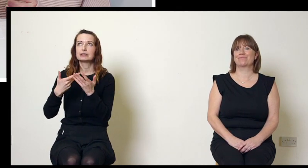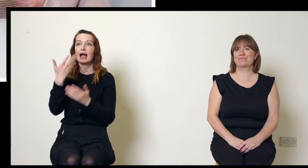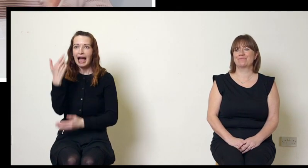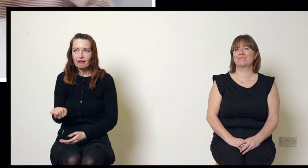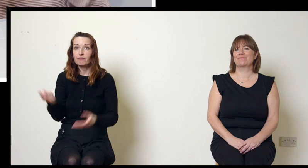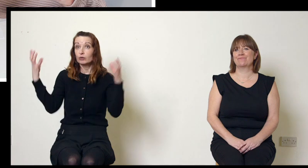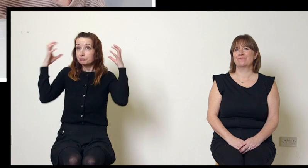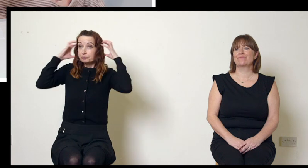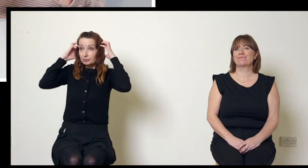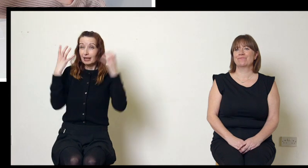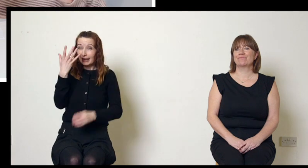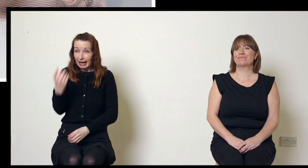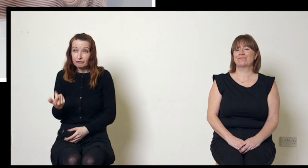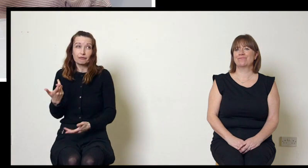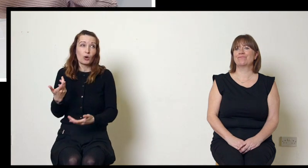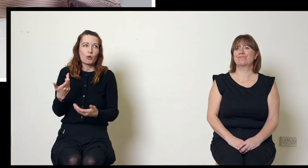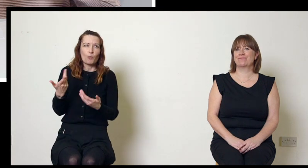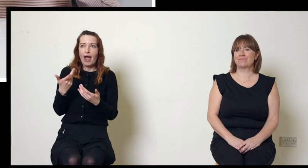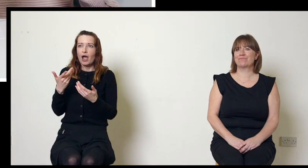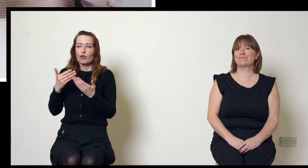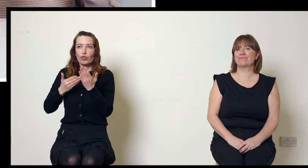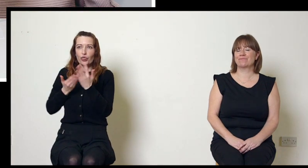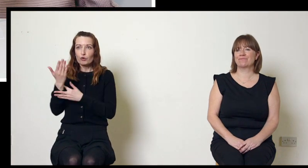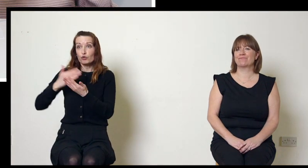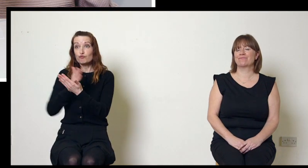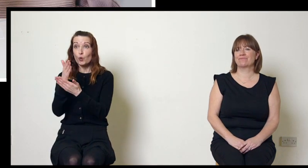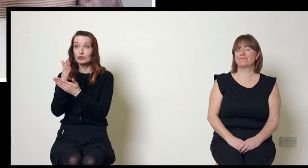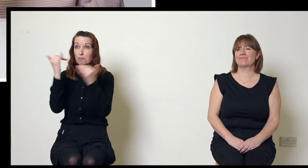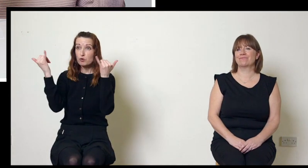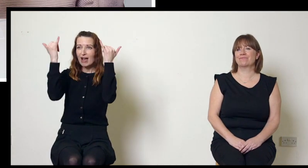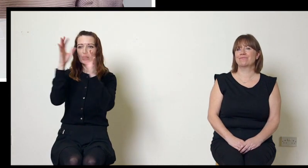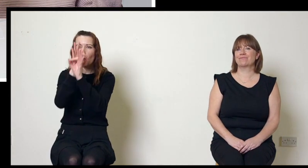Yeah. Not having the flashing lights, not having too much loudness.